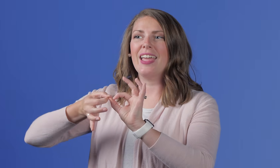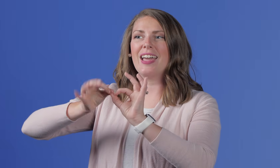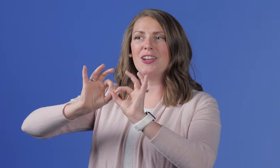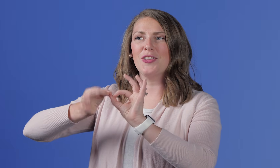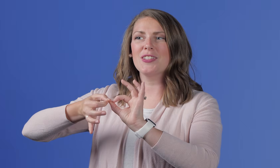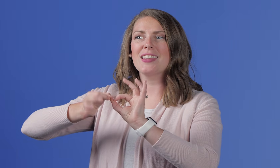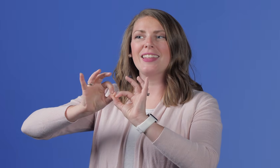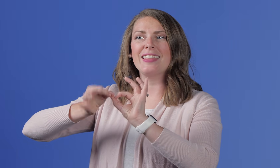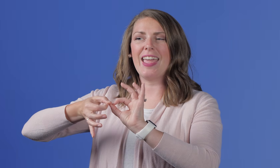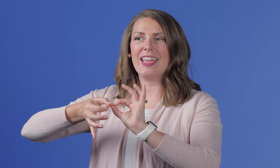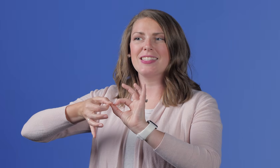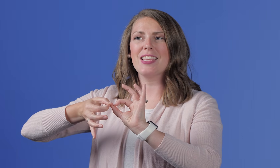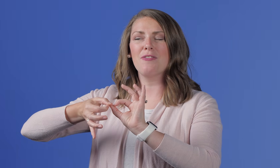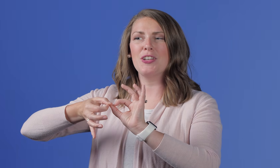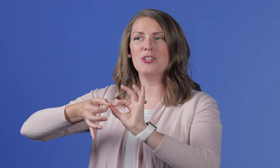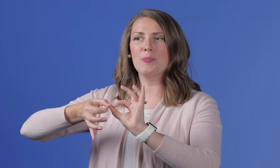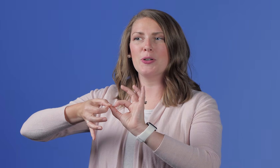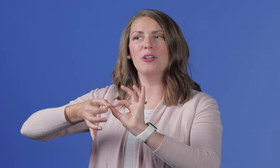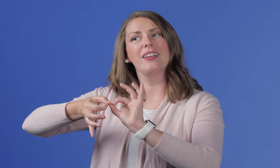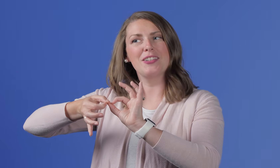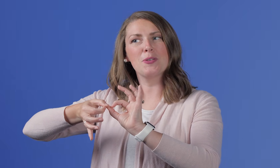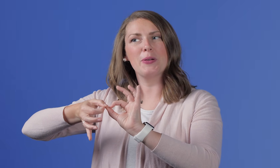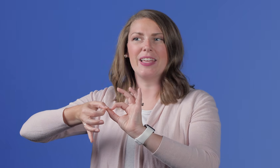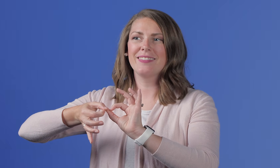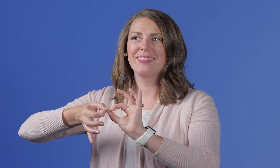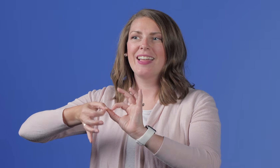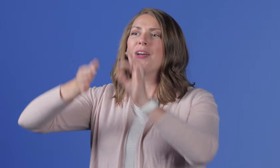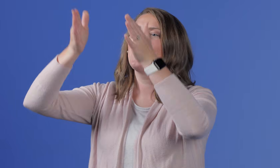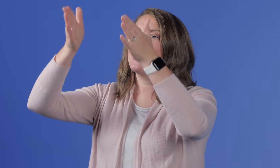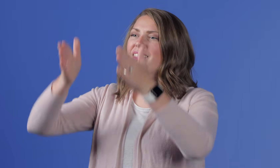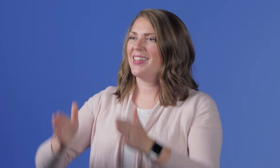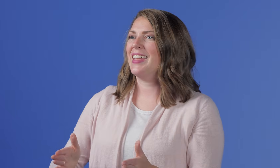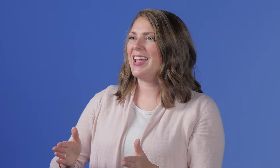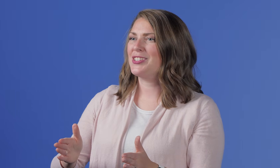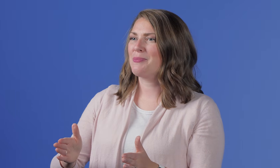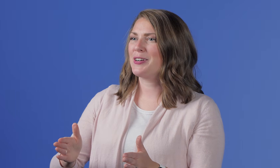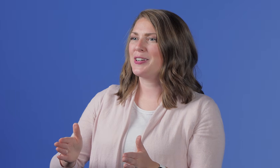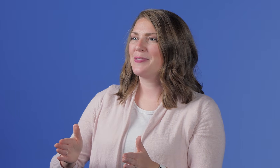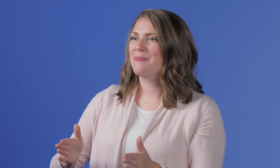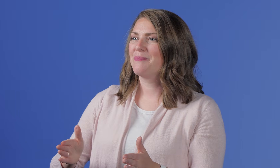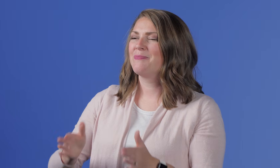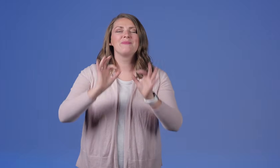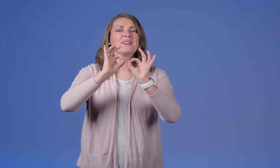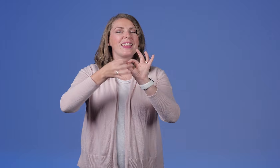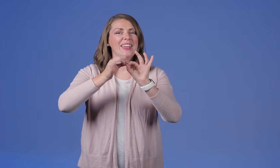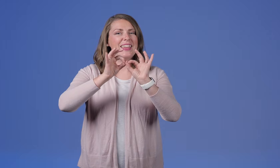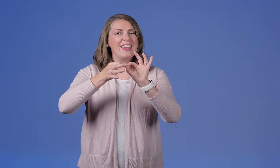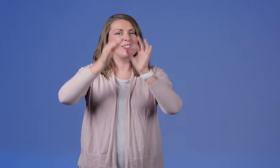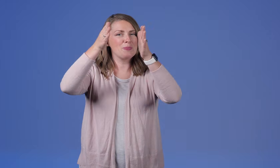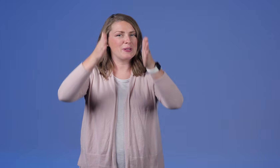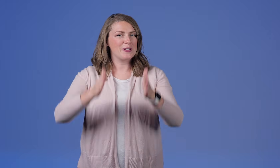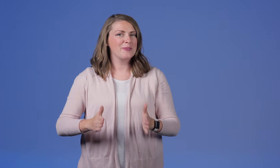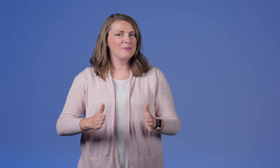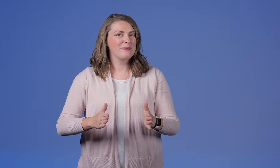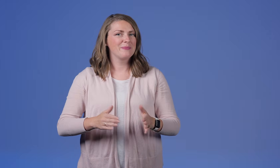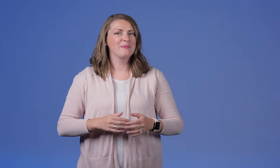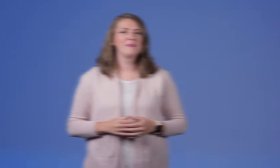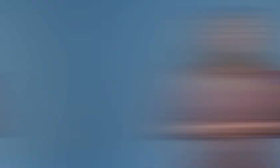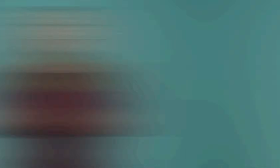It kind of looks like the hands of an interpreter interpreting with an agent marker. Interpreter.